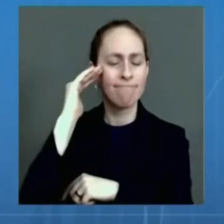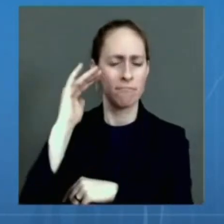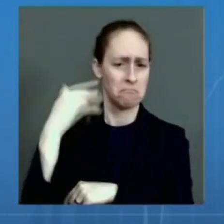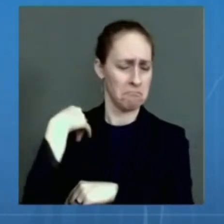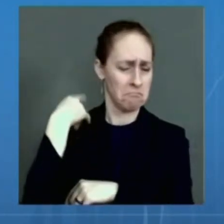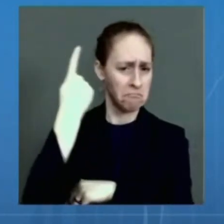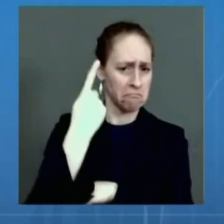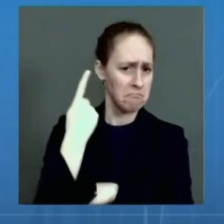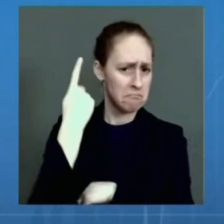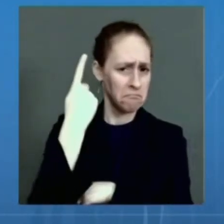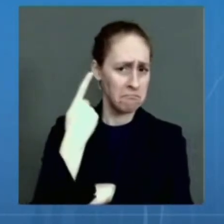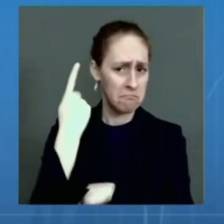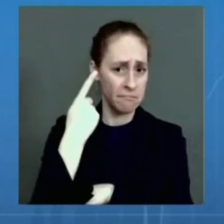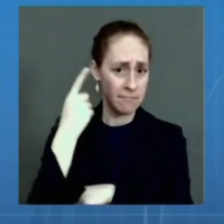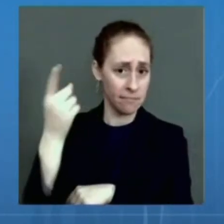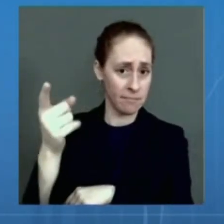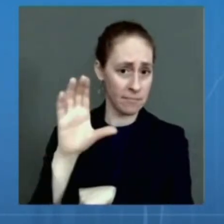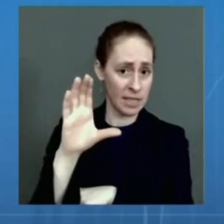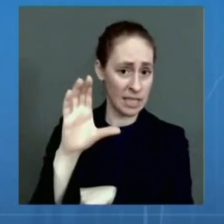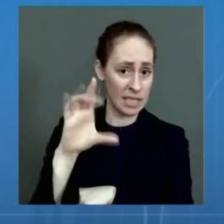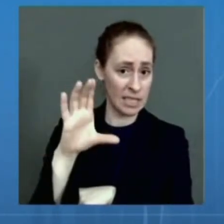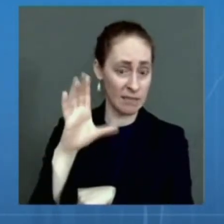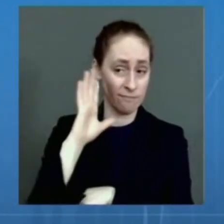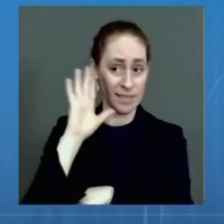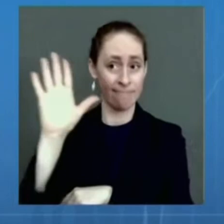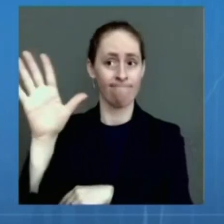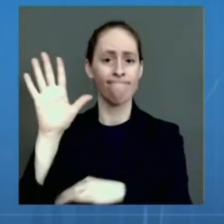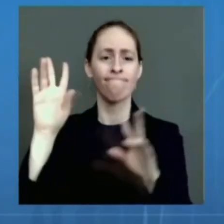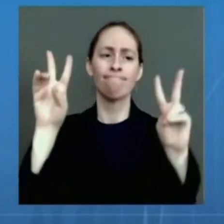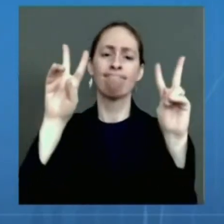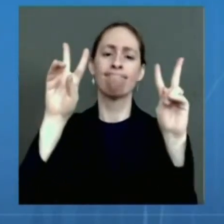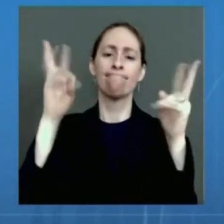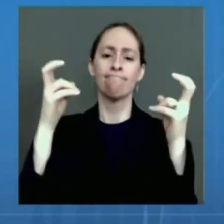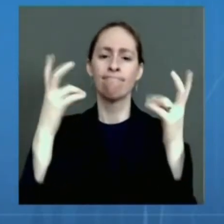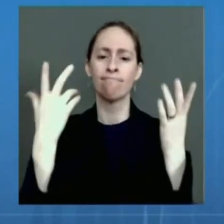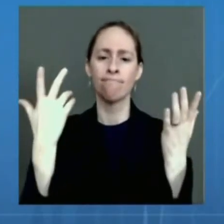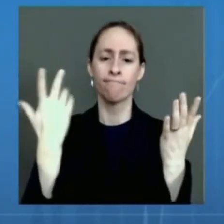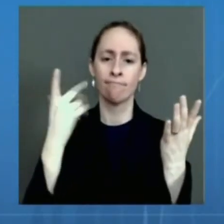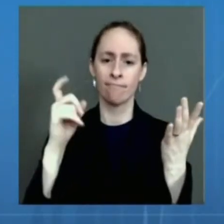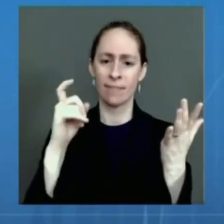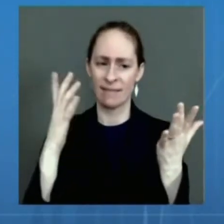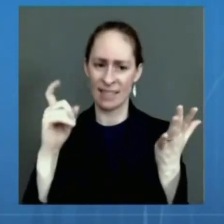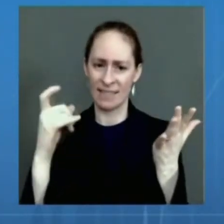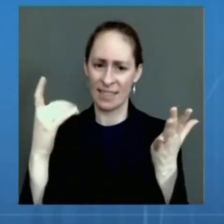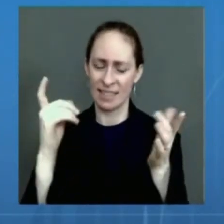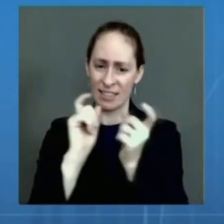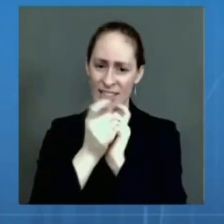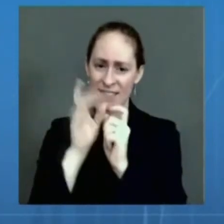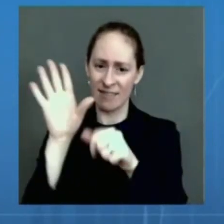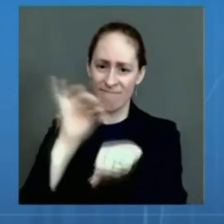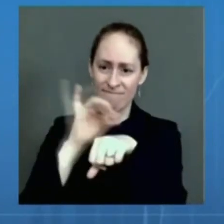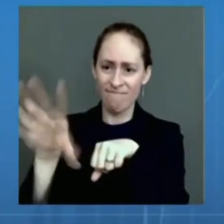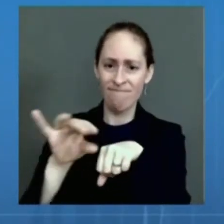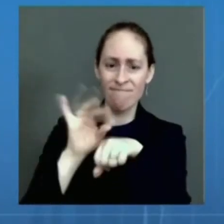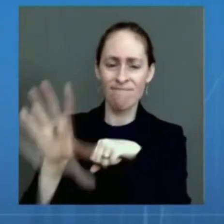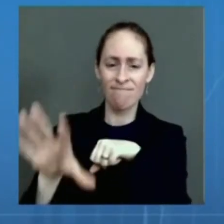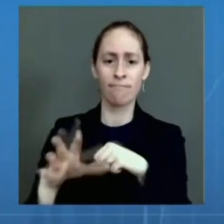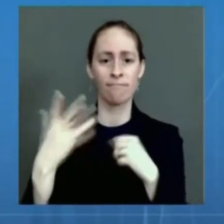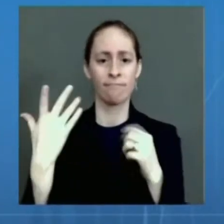VACCINATED IS THE CDC RECONSIDERING RECOMMENDATIONS THAT VACCINATED PEOPLE DON'T NEED TO SELF ISOLATE AFTER AN